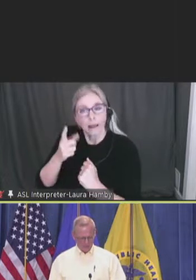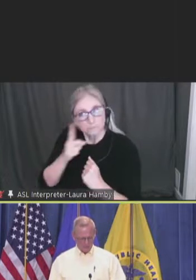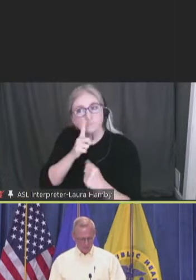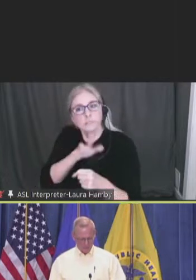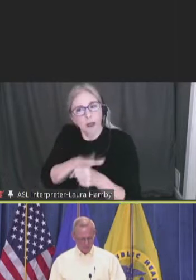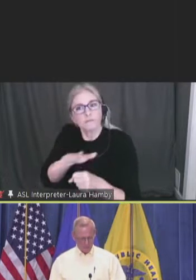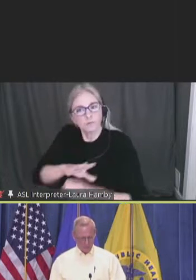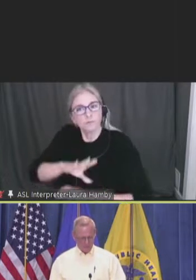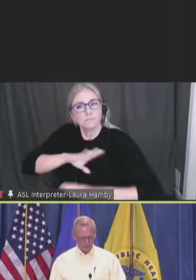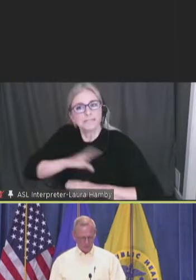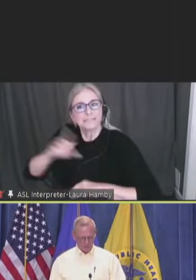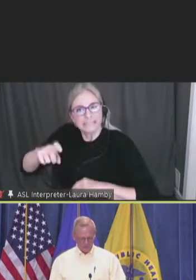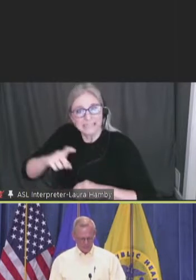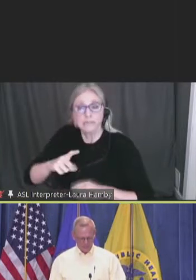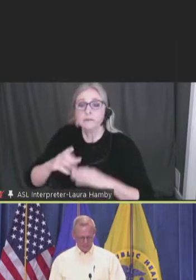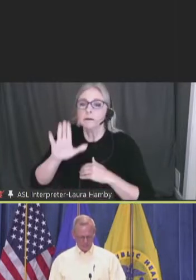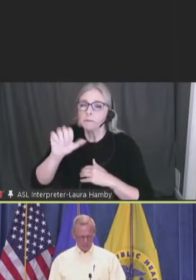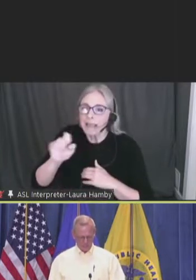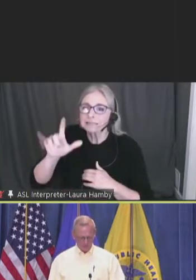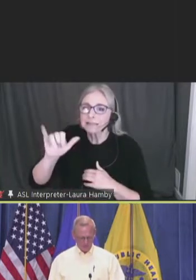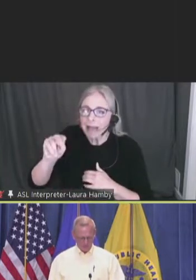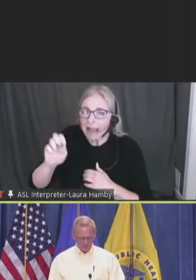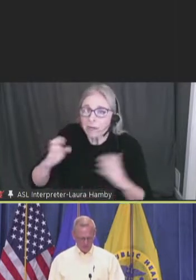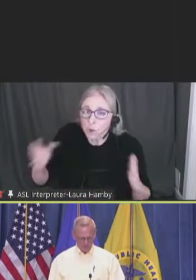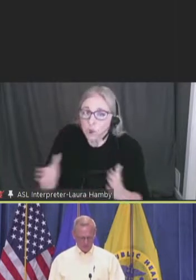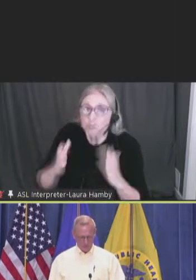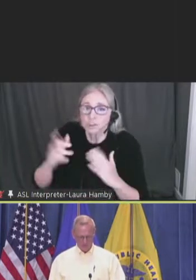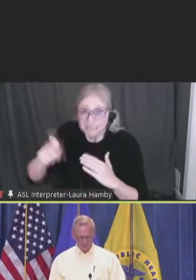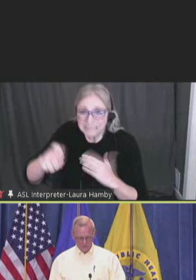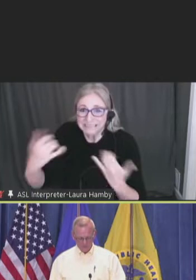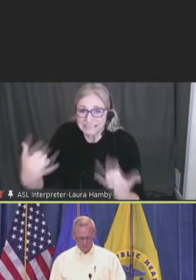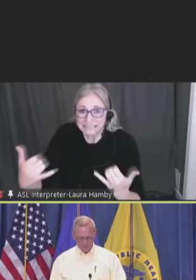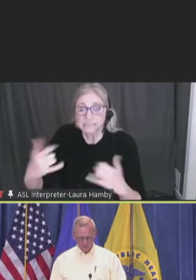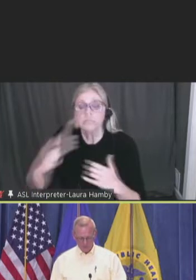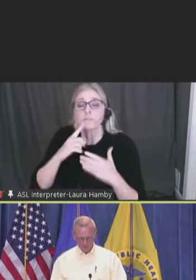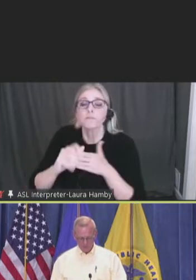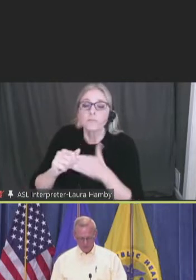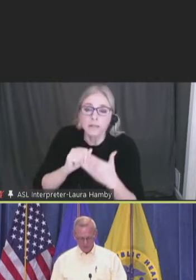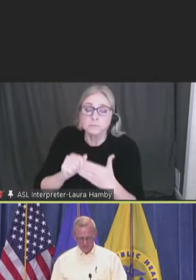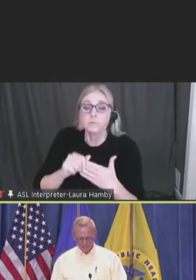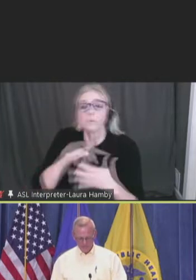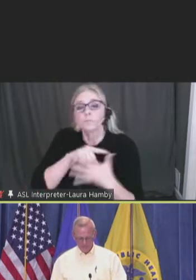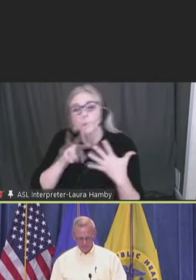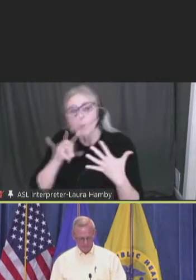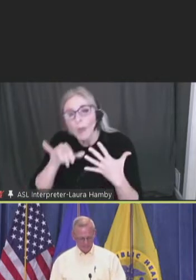baseline and urgent needs, including developing flexible mechanisms for increasing vaccine